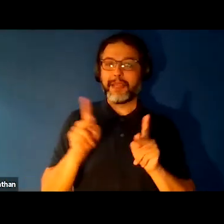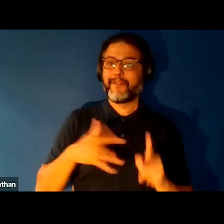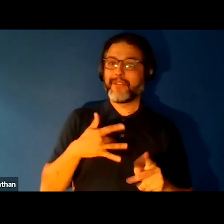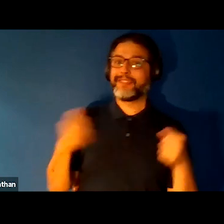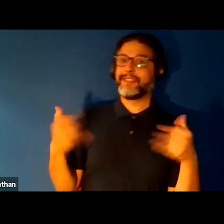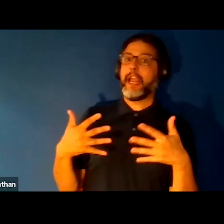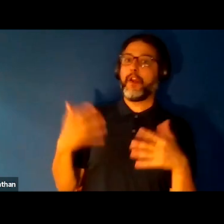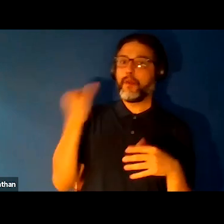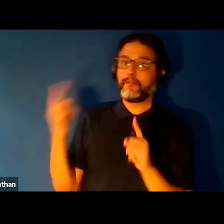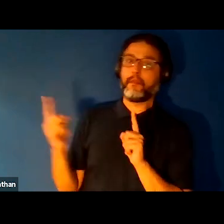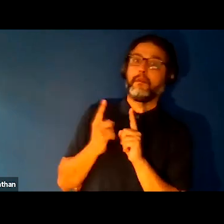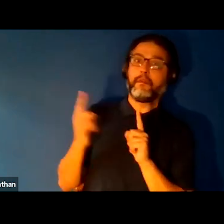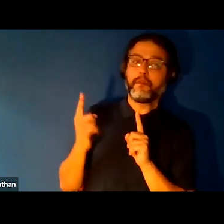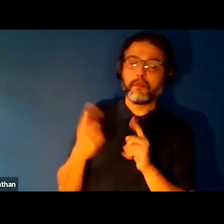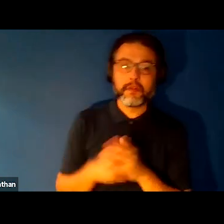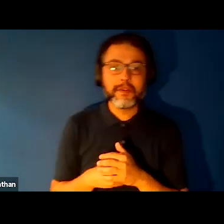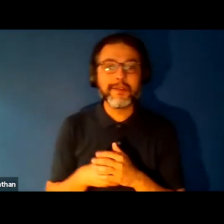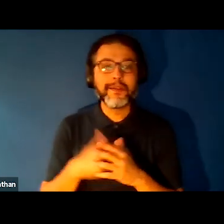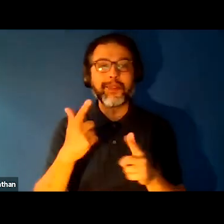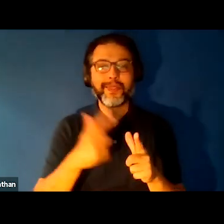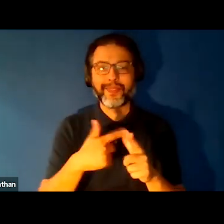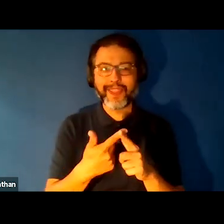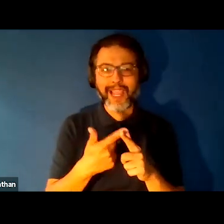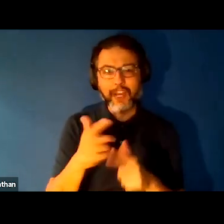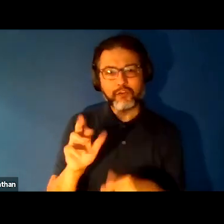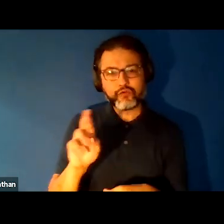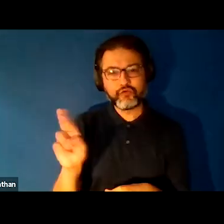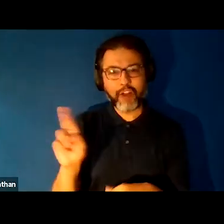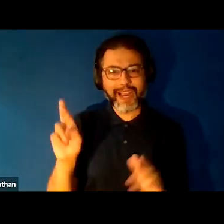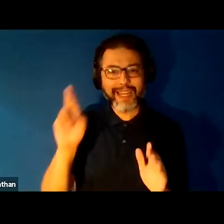I'm not quite sure if you can see it, but in the upper right-hand image, we also have